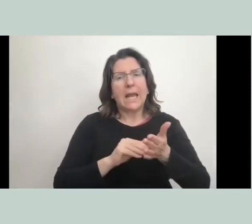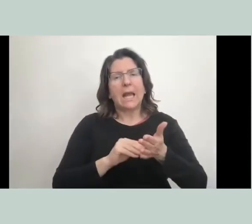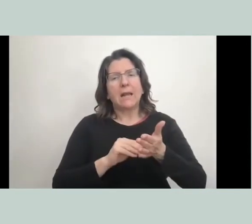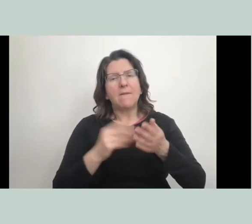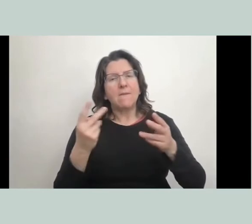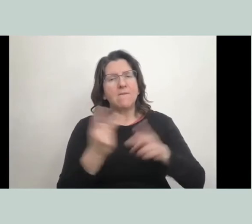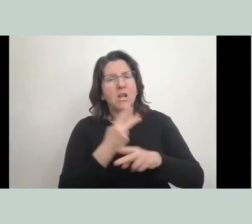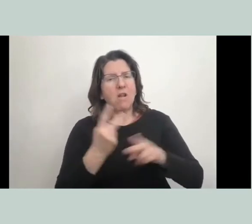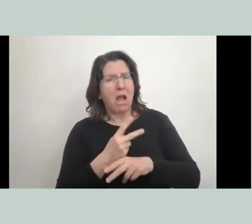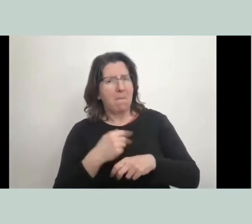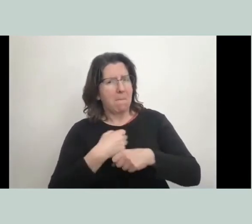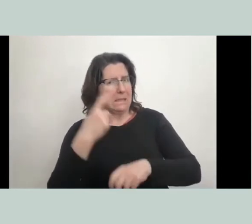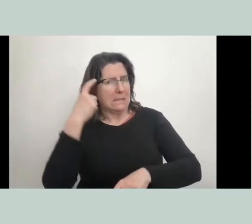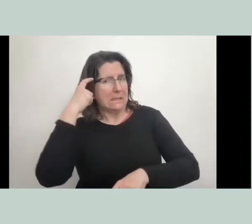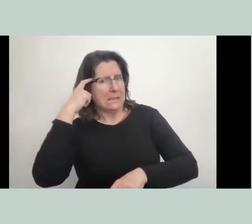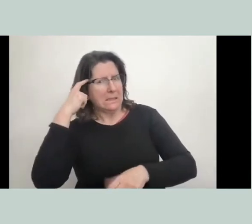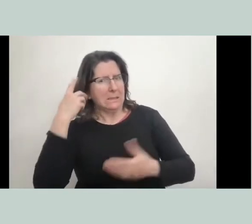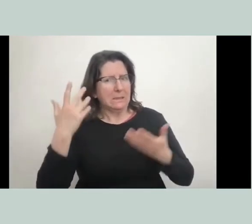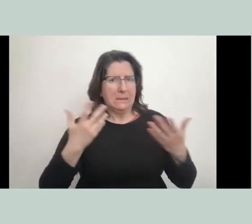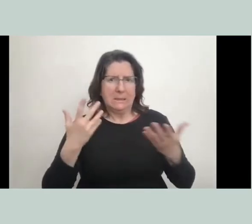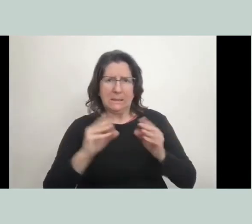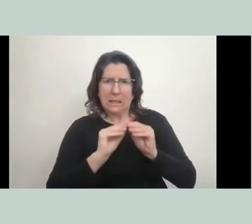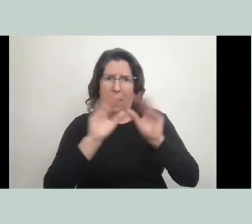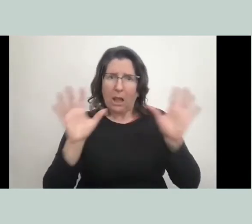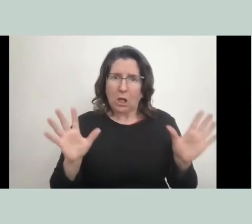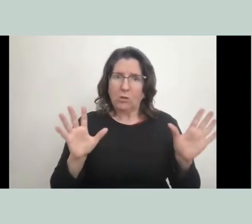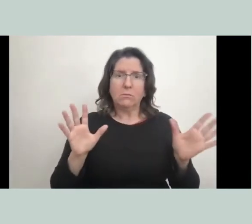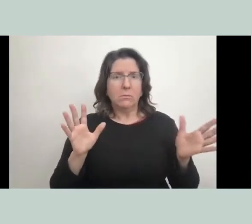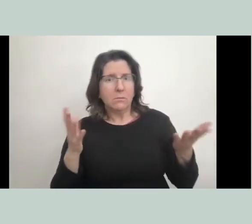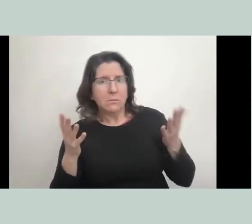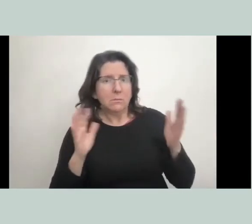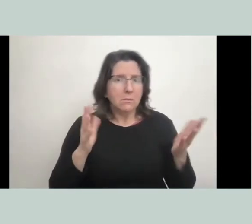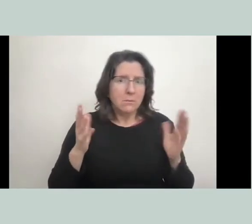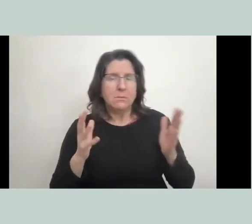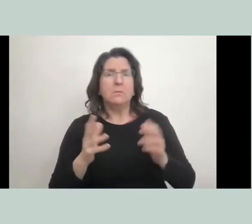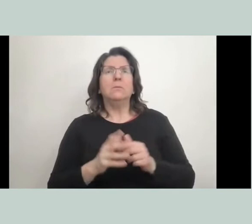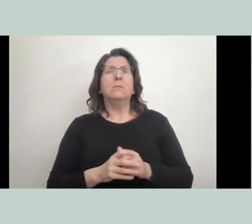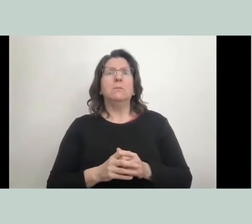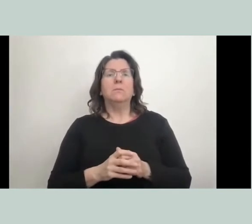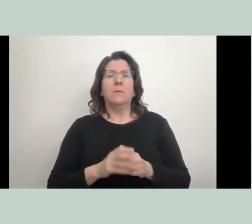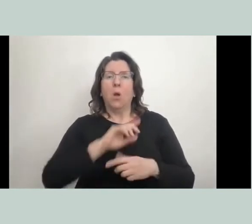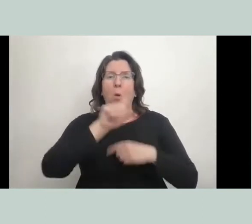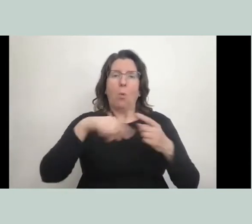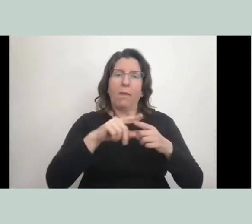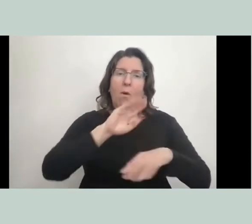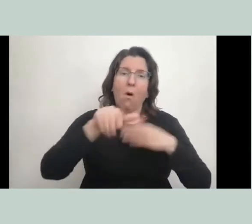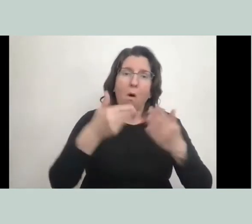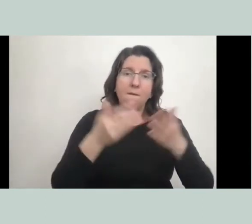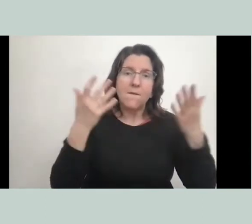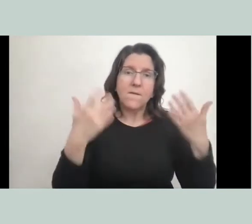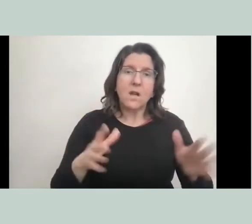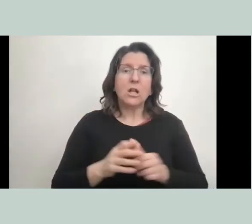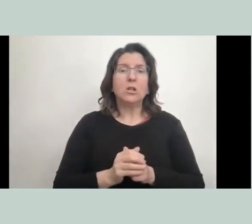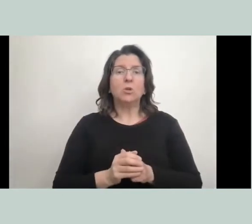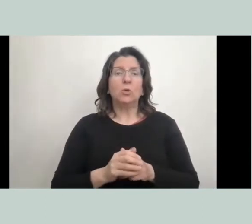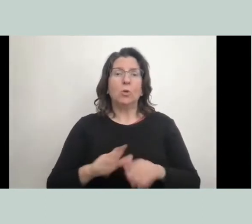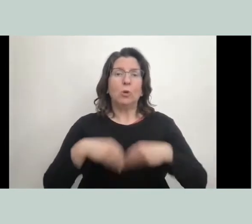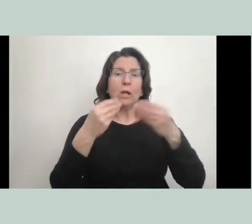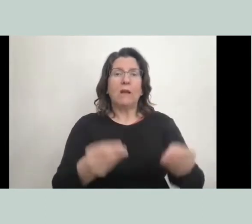Once they are done filling in the gaps, ask them to read it again, and explain what it means - - does it make sense?